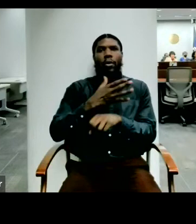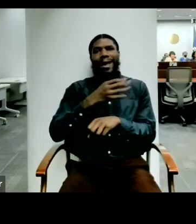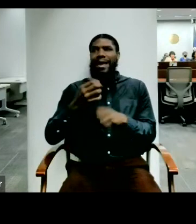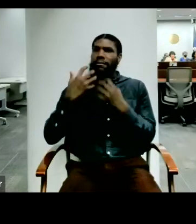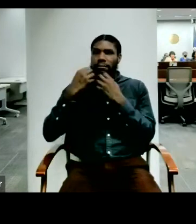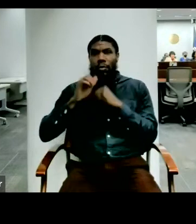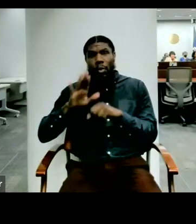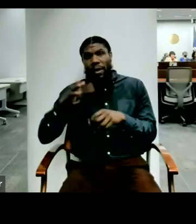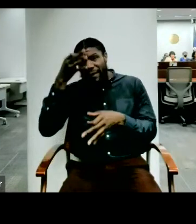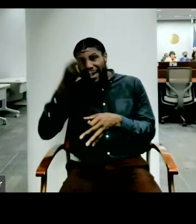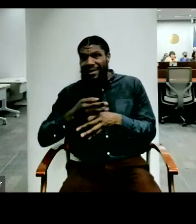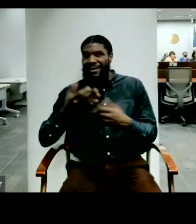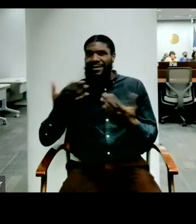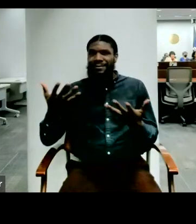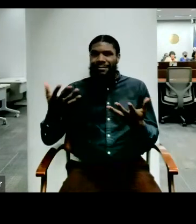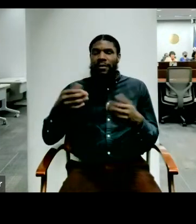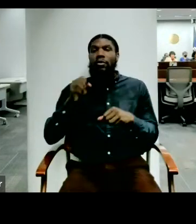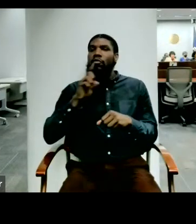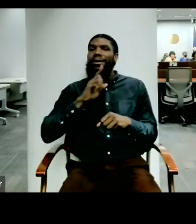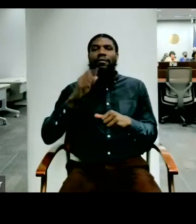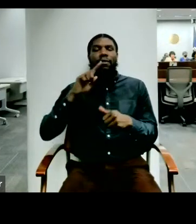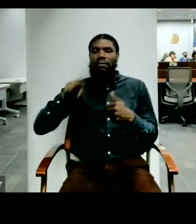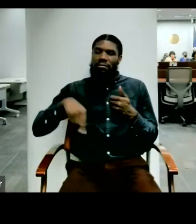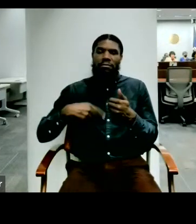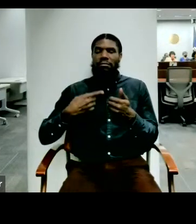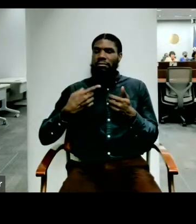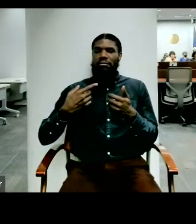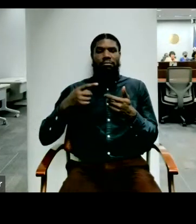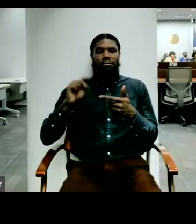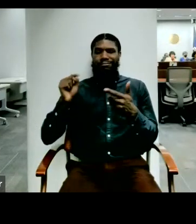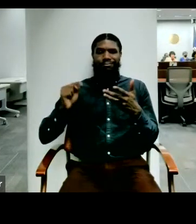So I think, you know, for all those reasons, partisan is a case that